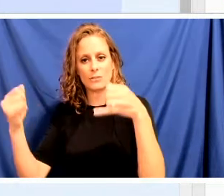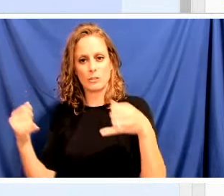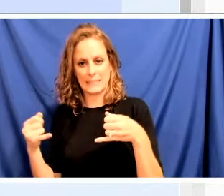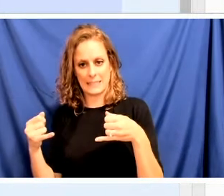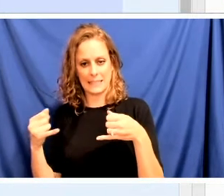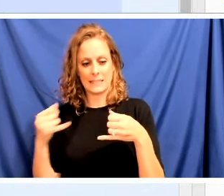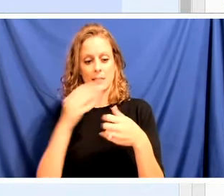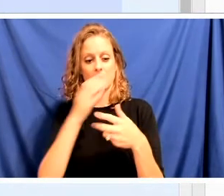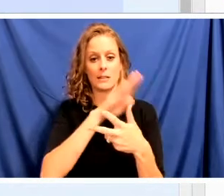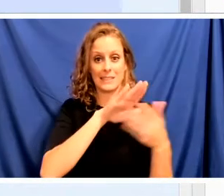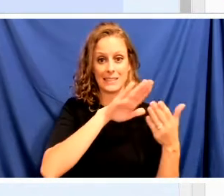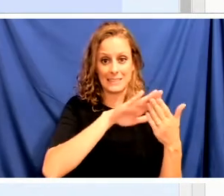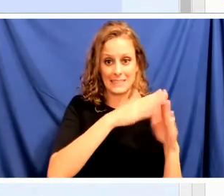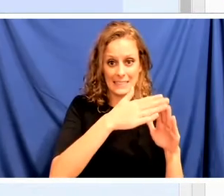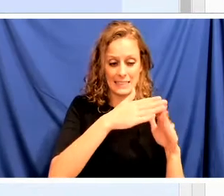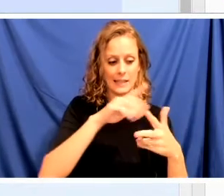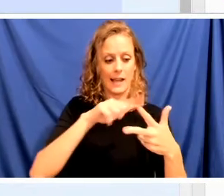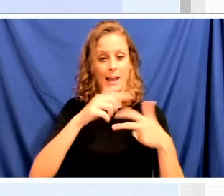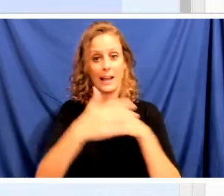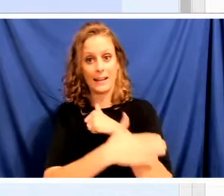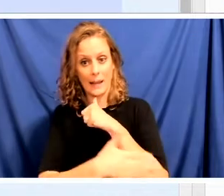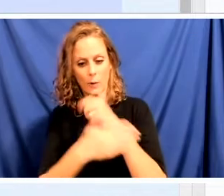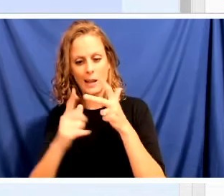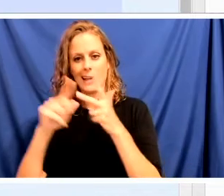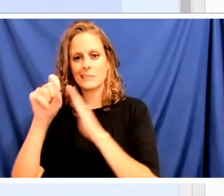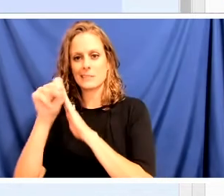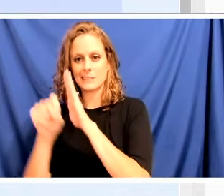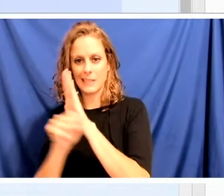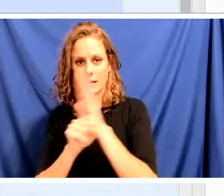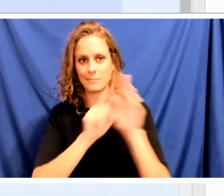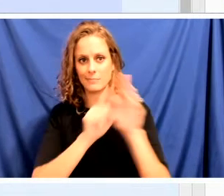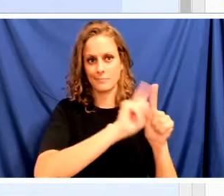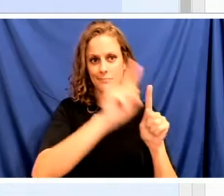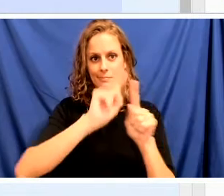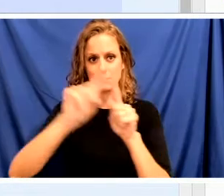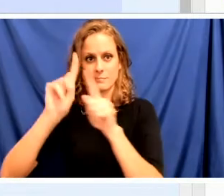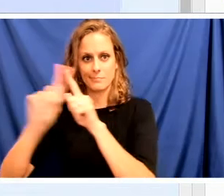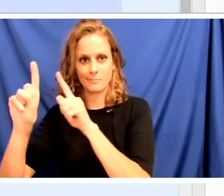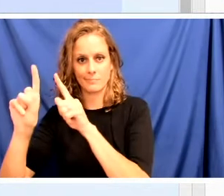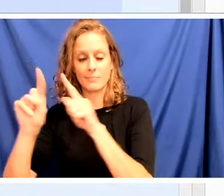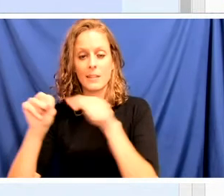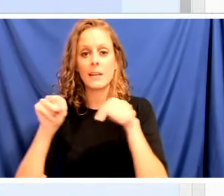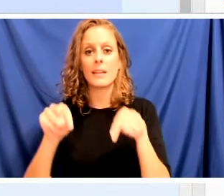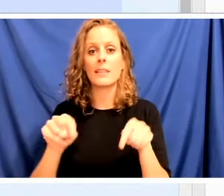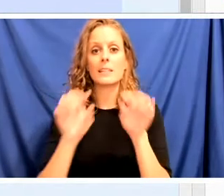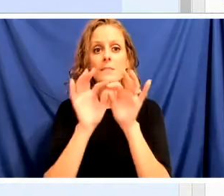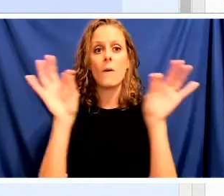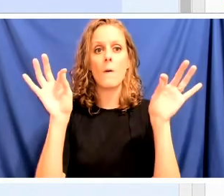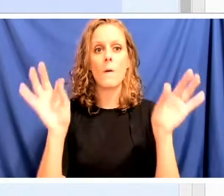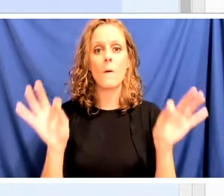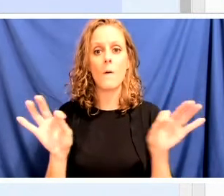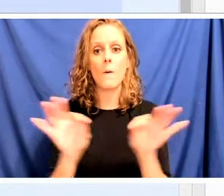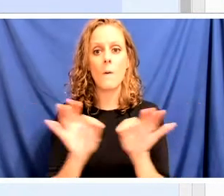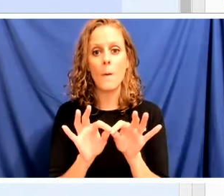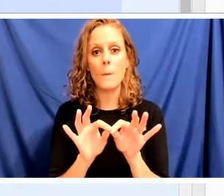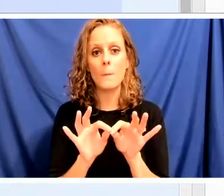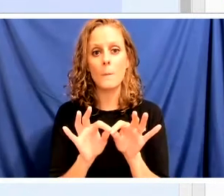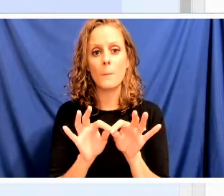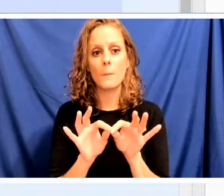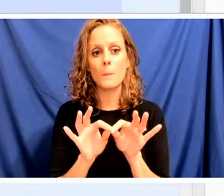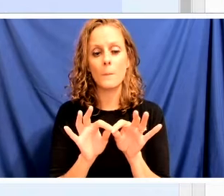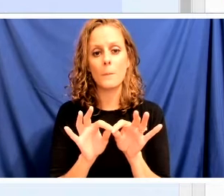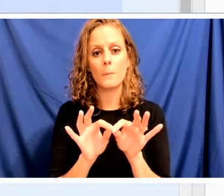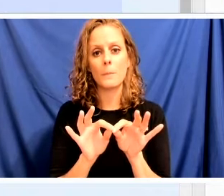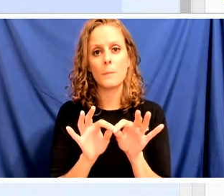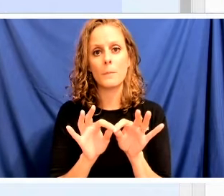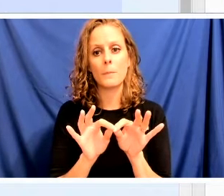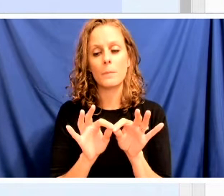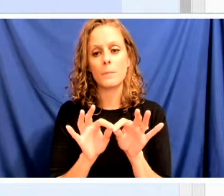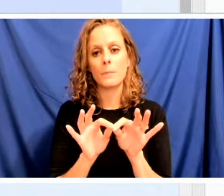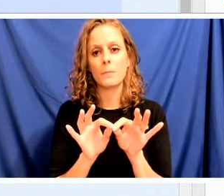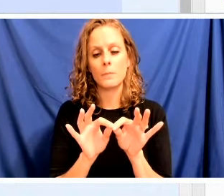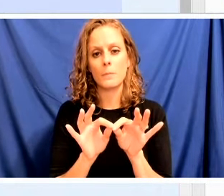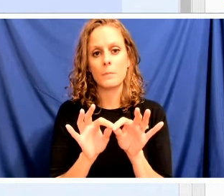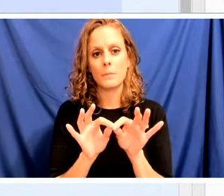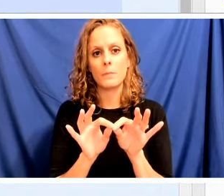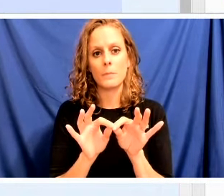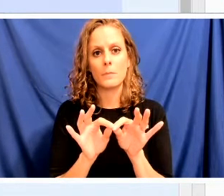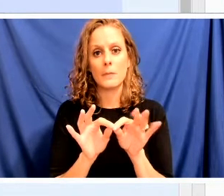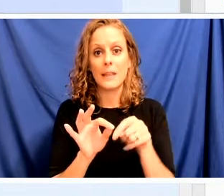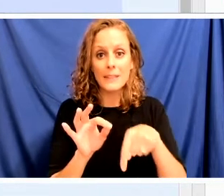And now, this form, while we created it for sacramento county It can also be used to provide your community of interest testimony for any redistricting efforts.